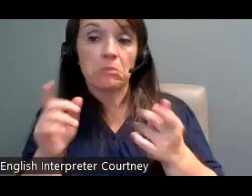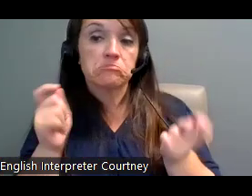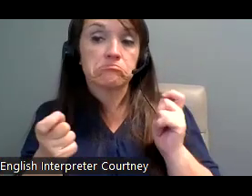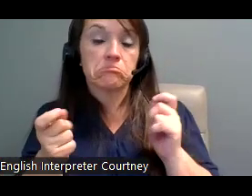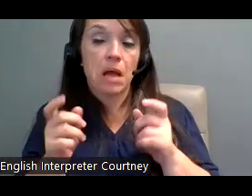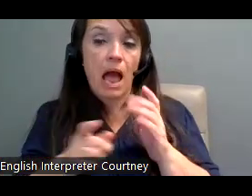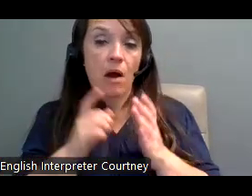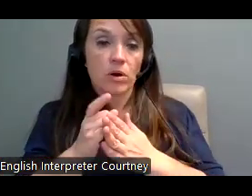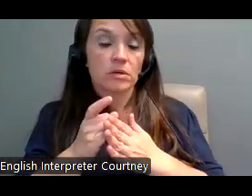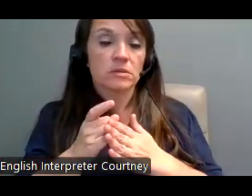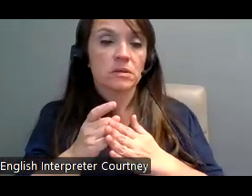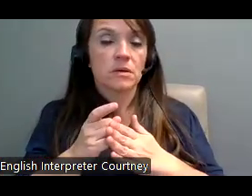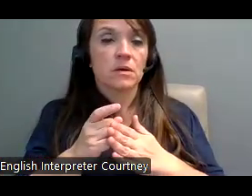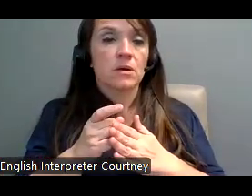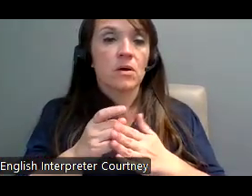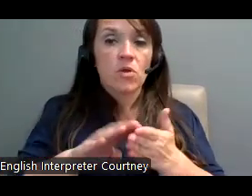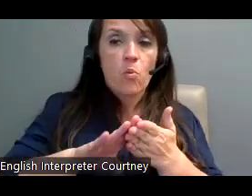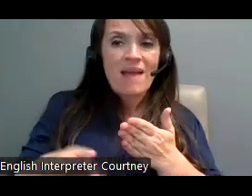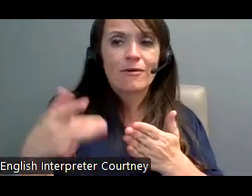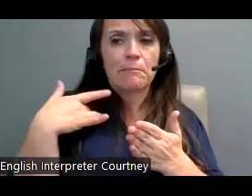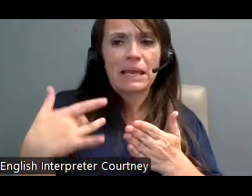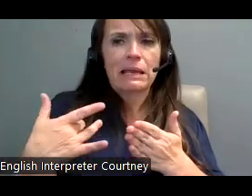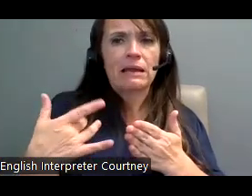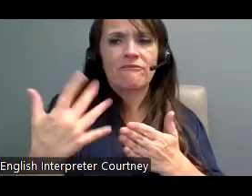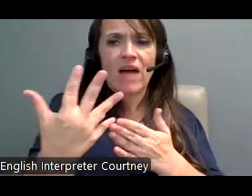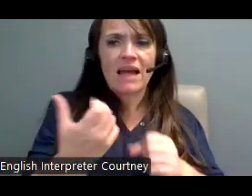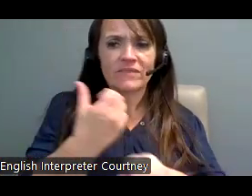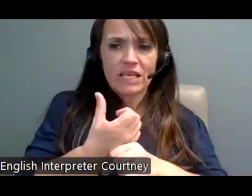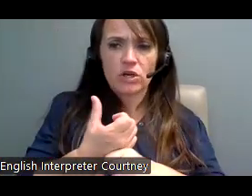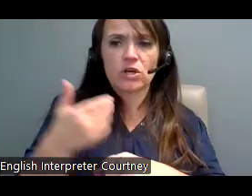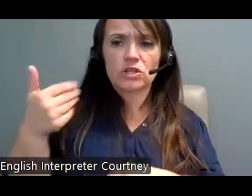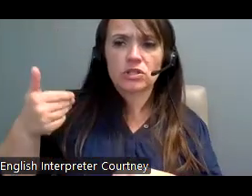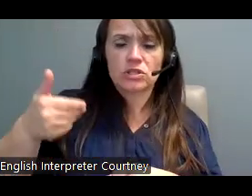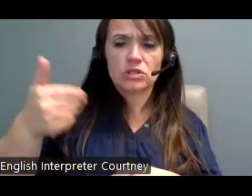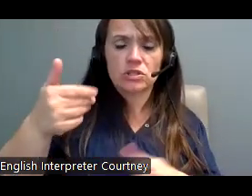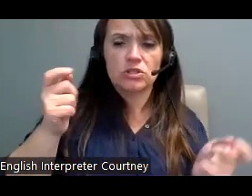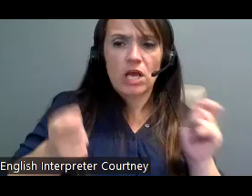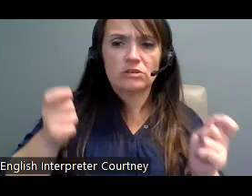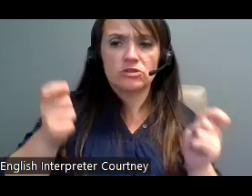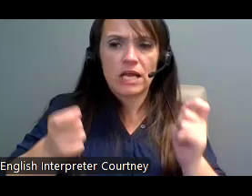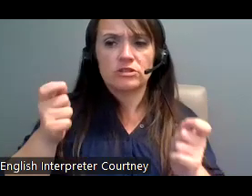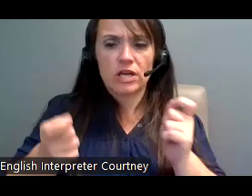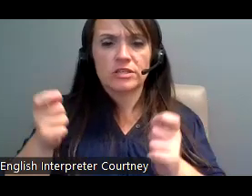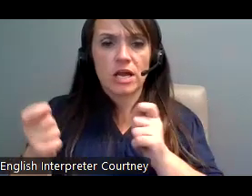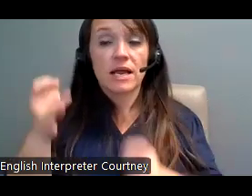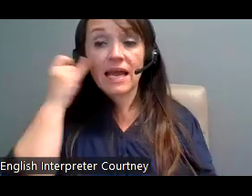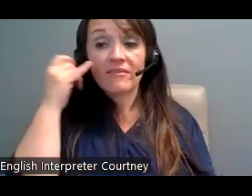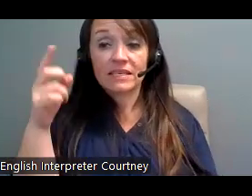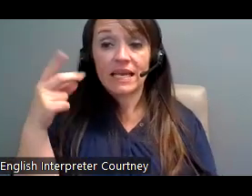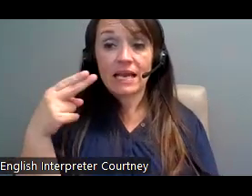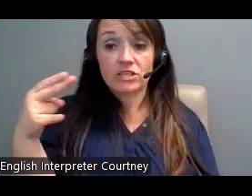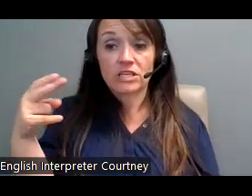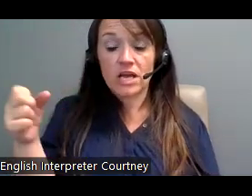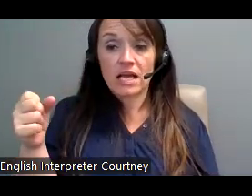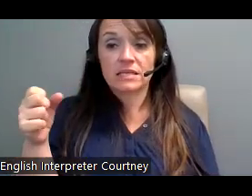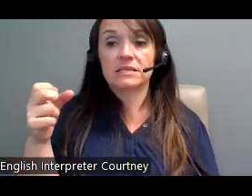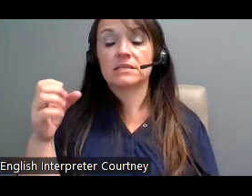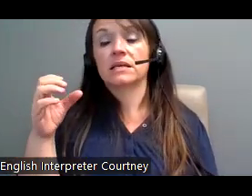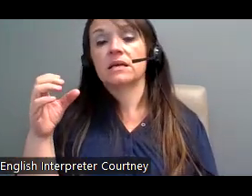amended typically every five years, if DDSN or HHS sees a need and to go in and change waiver beforehand,